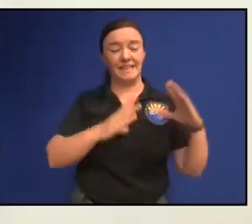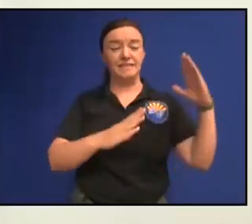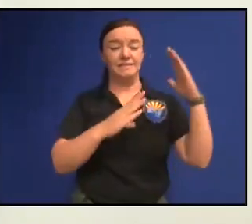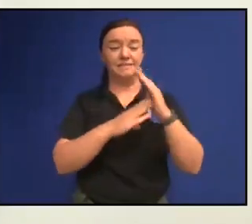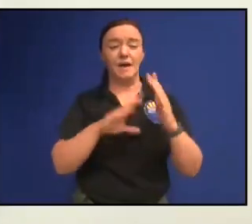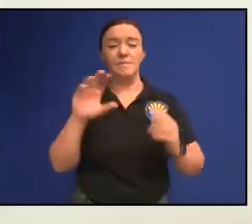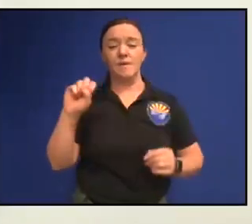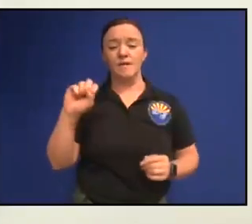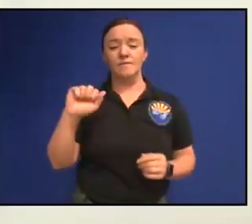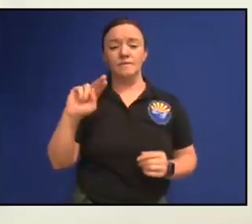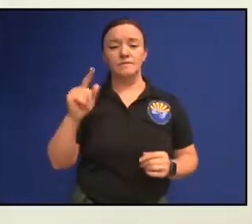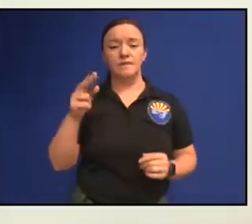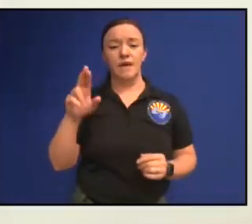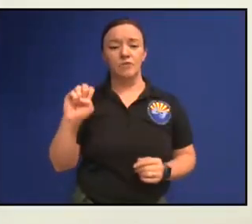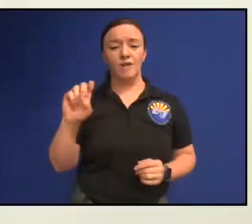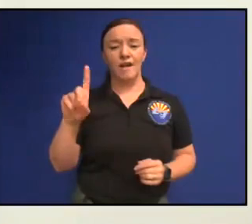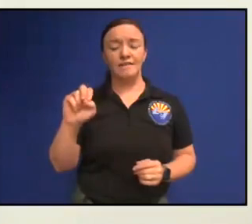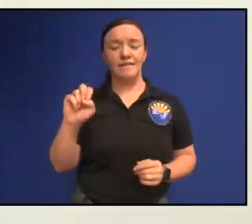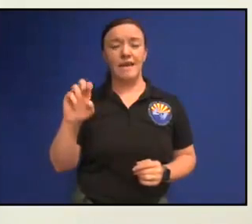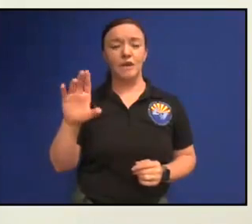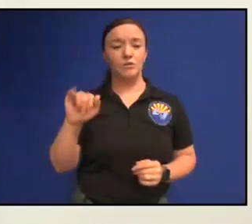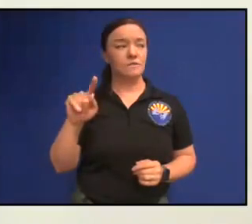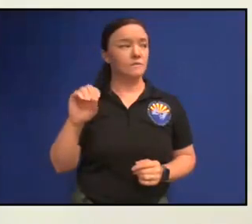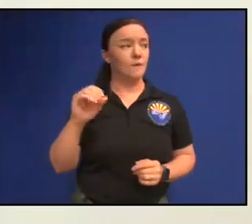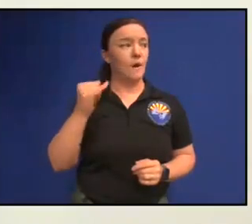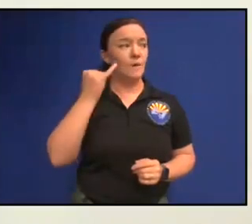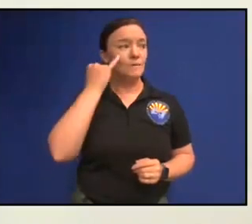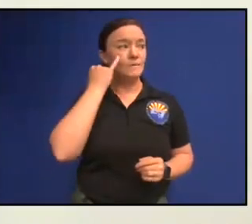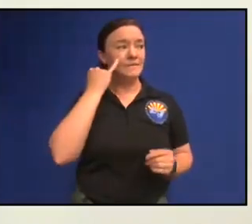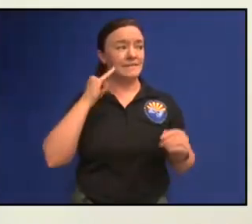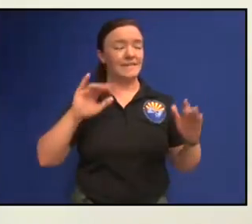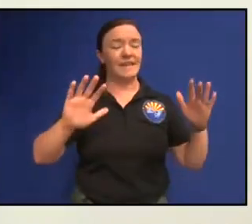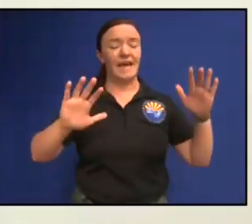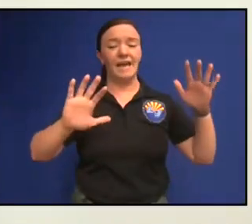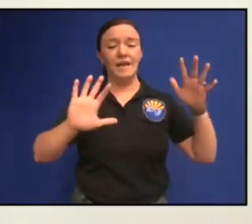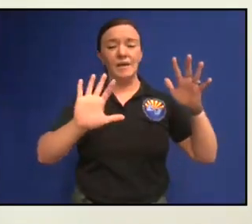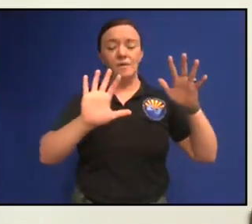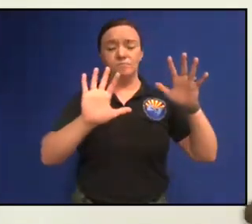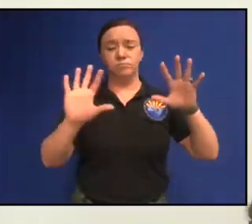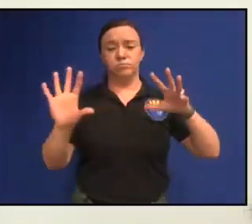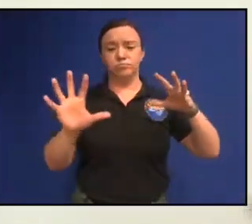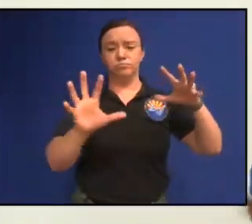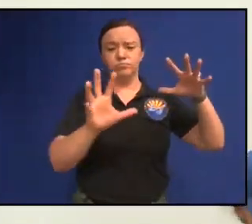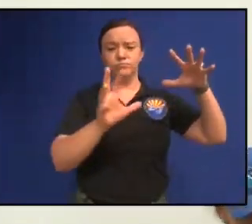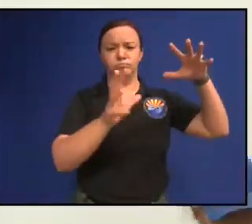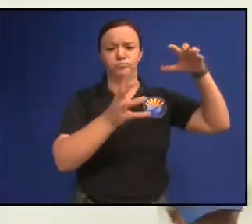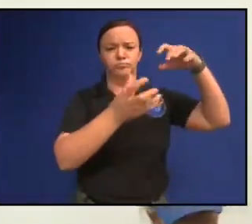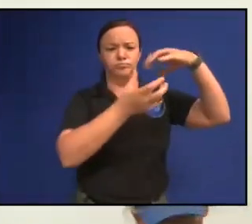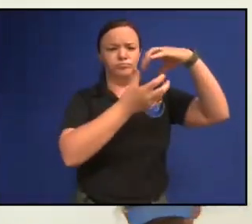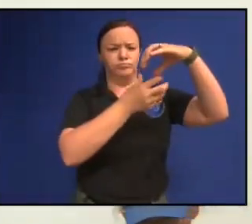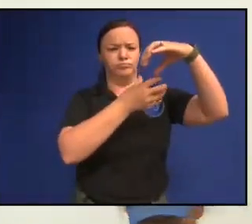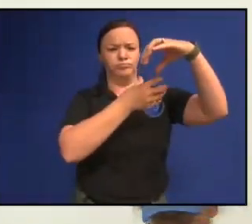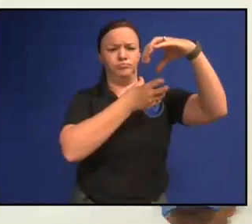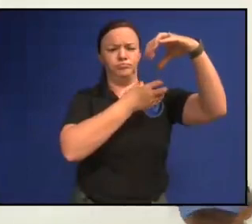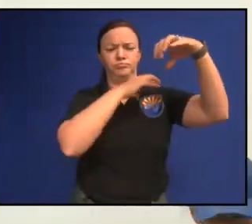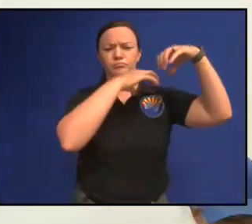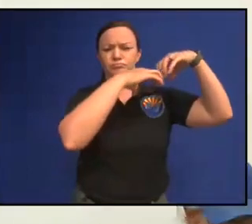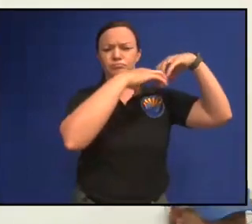THAT ARCED RIGHT THERE UP AGAINST THE CREST AND IT STARTED SPILLING OVER. AND INTO THE PECOS VALLEY. THAT